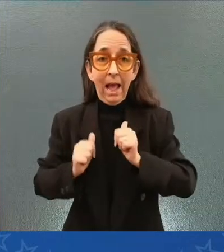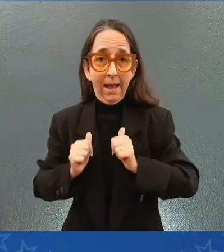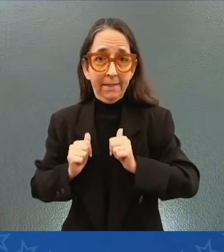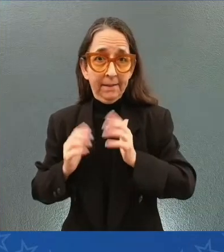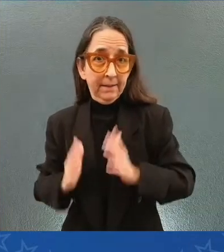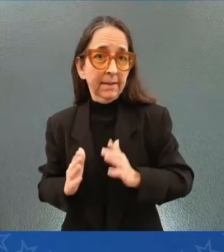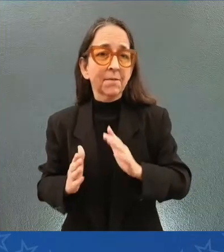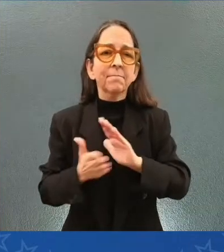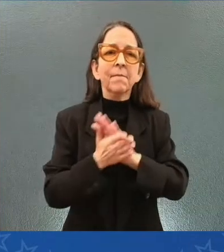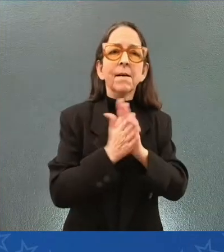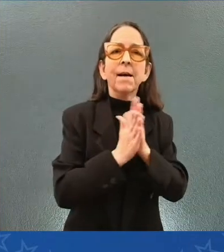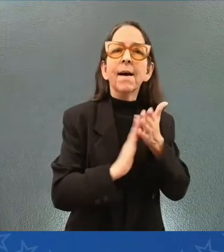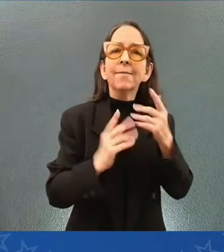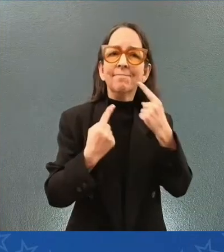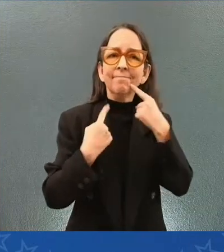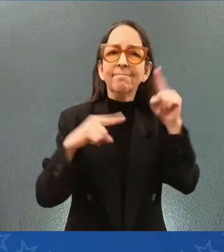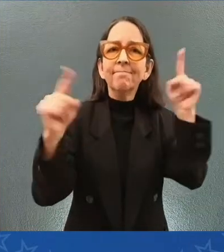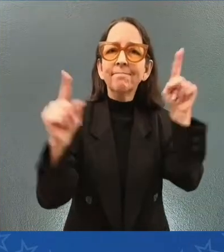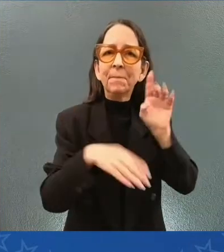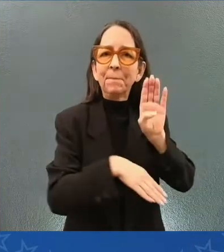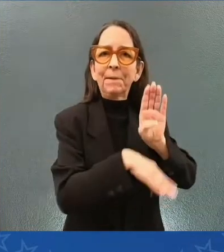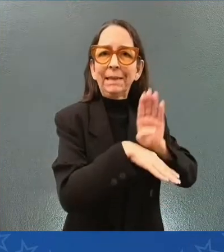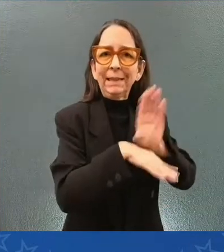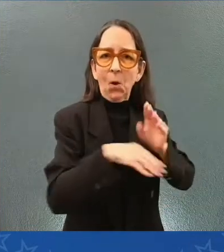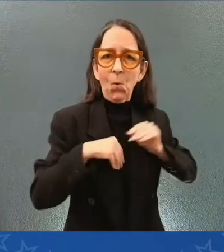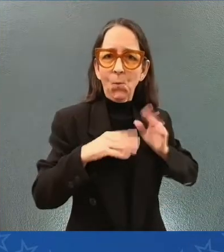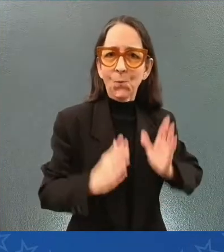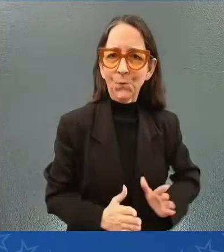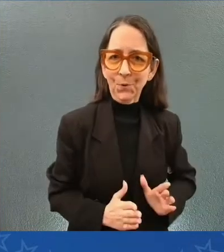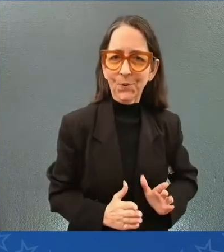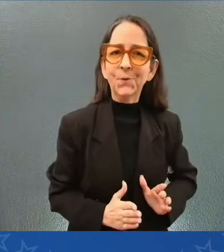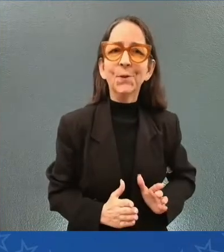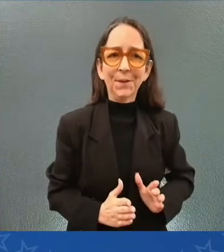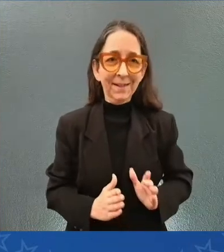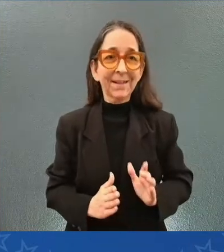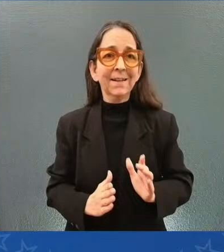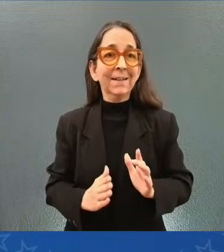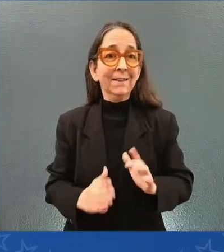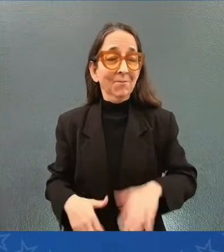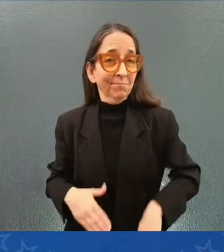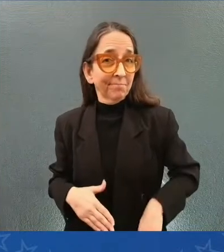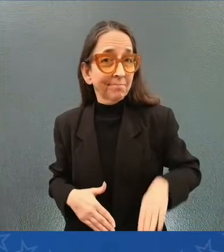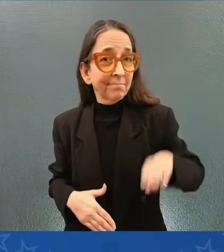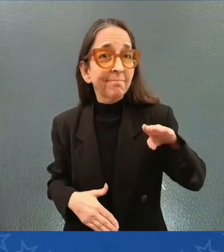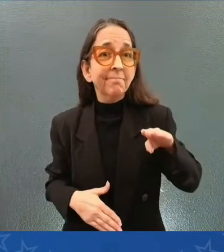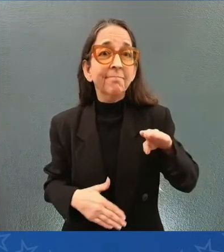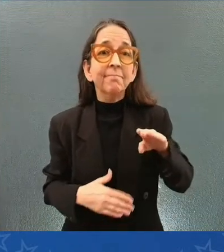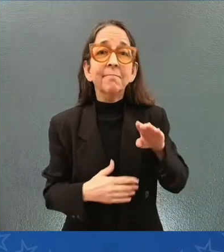Magic Johnson rose from the playground in Lansing, Michigan, to become one of the most beloved athletes of our time.